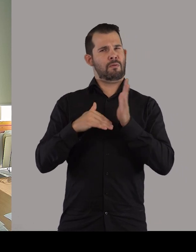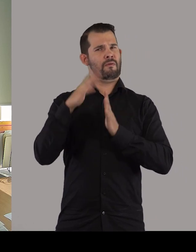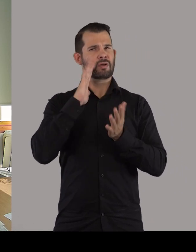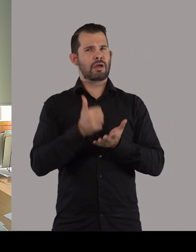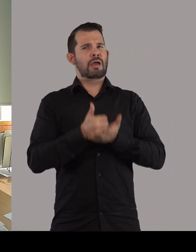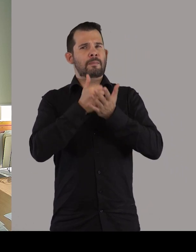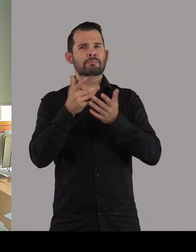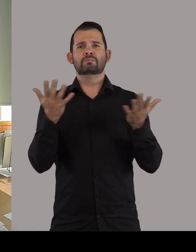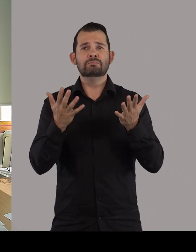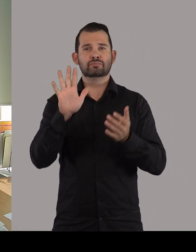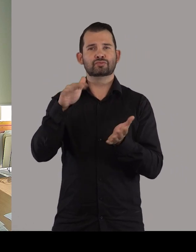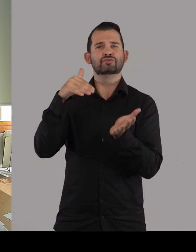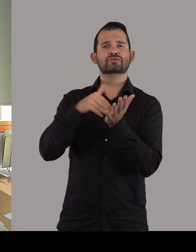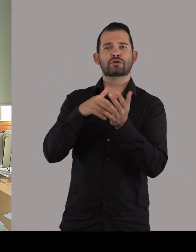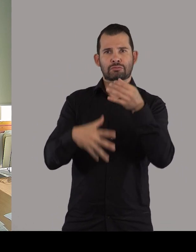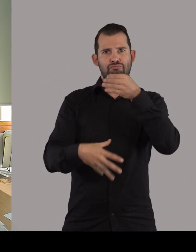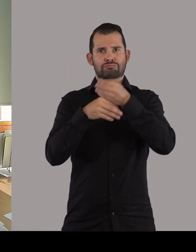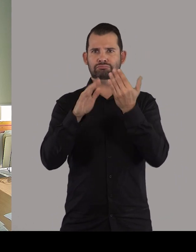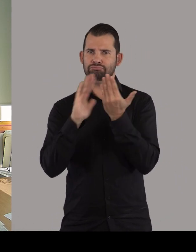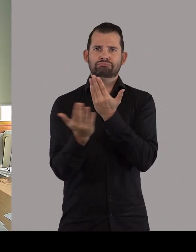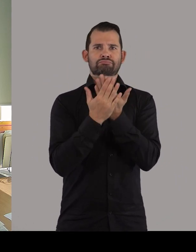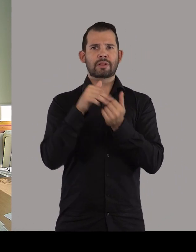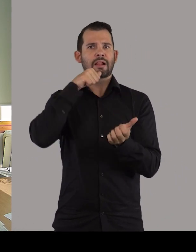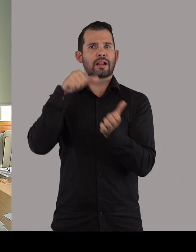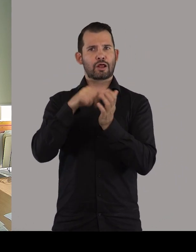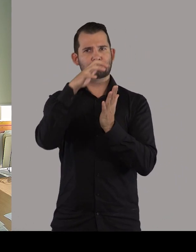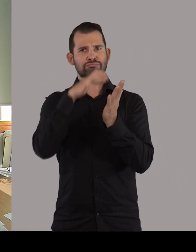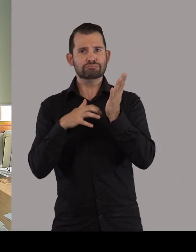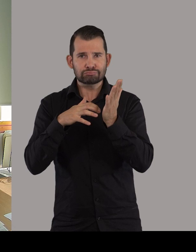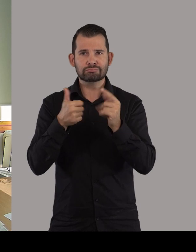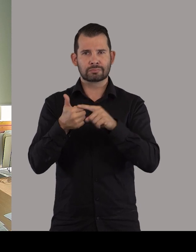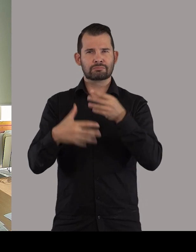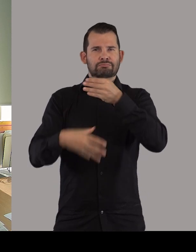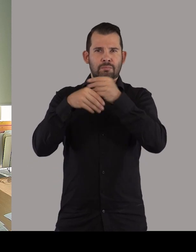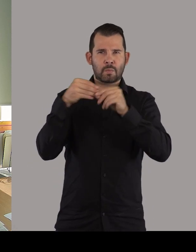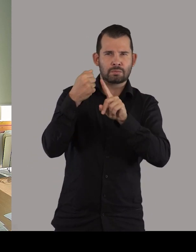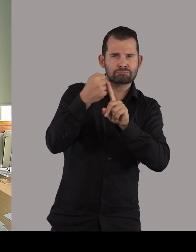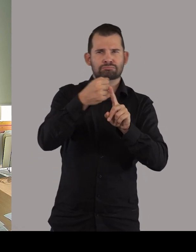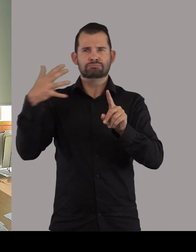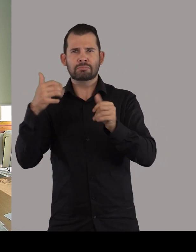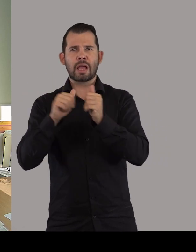it is often helpful to have your doctor write an additional letter, which further outlines